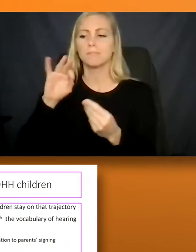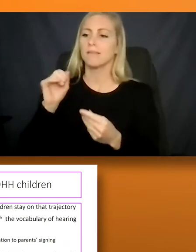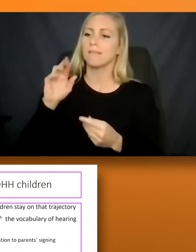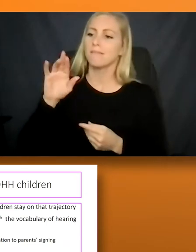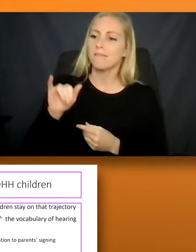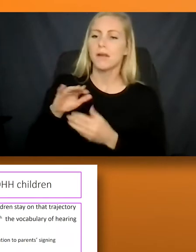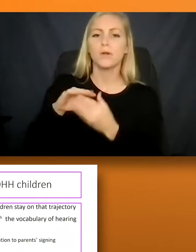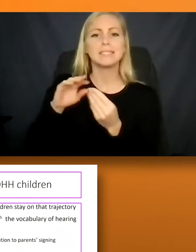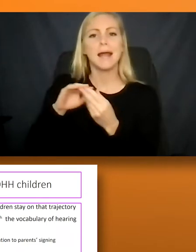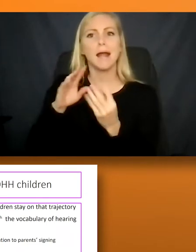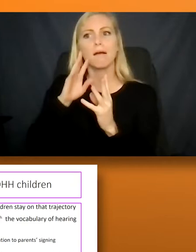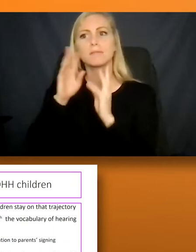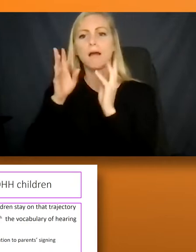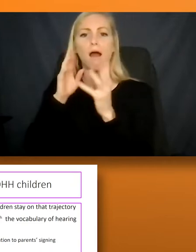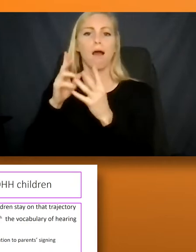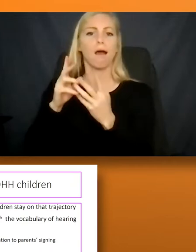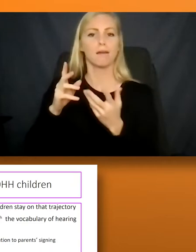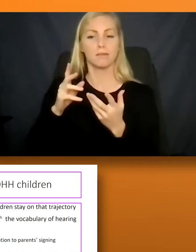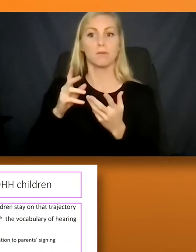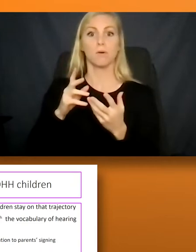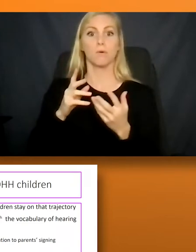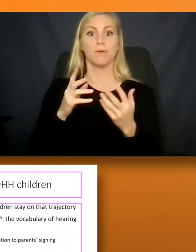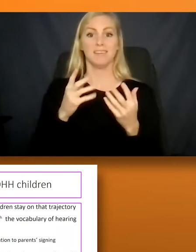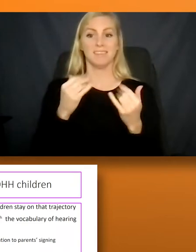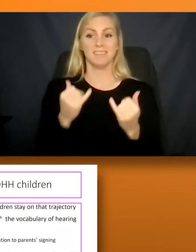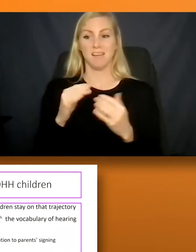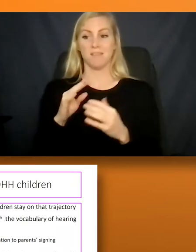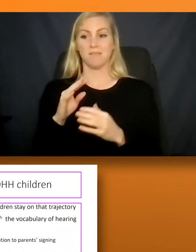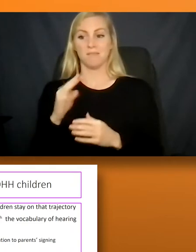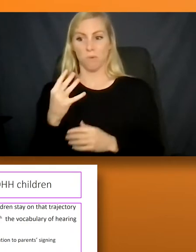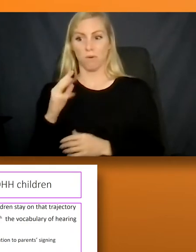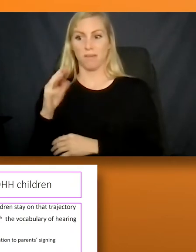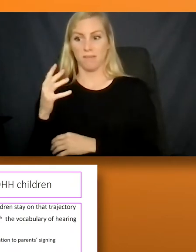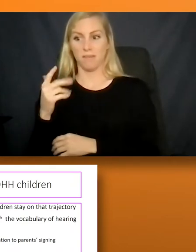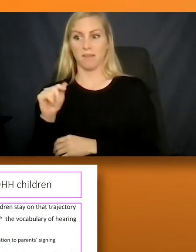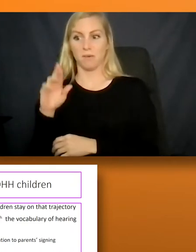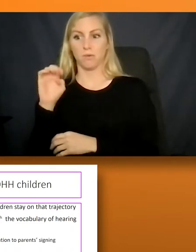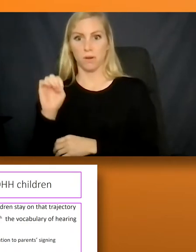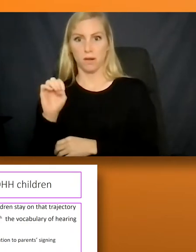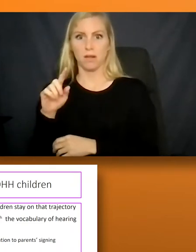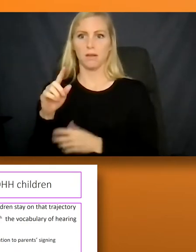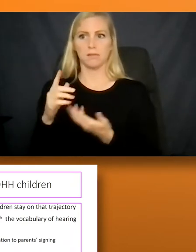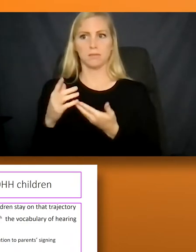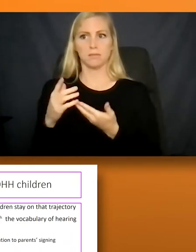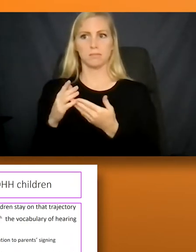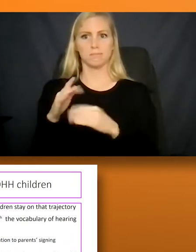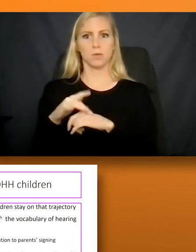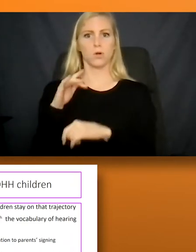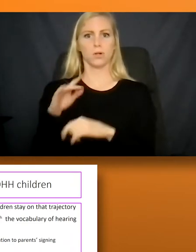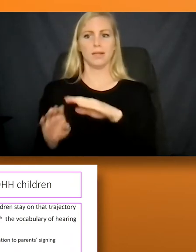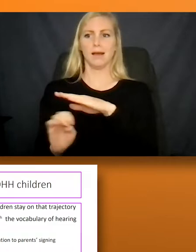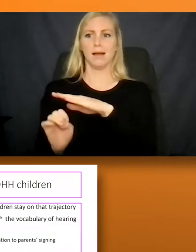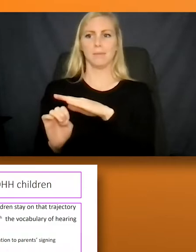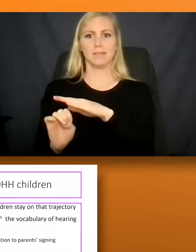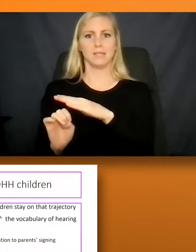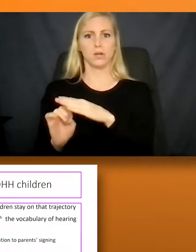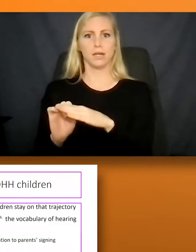and all those things. Now all of a sudden, fourth, fifth grade, you're going to start reading, you know, kind of early elementary textbooks.